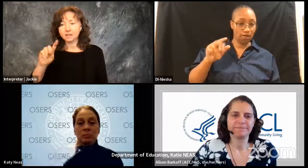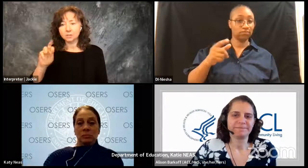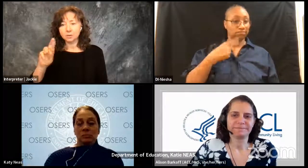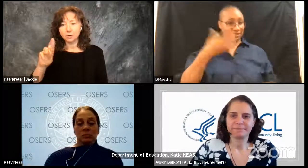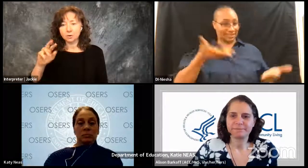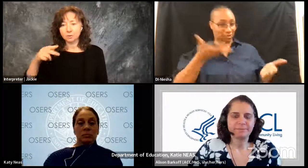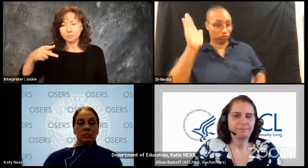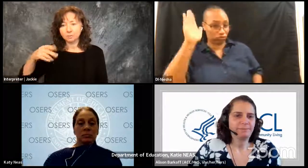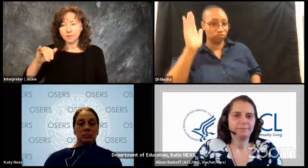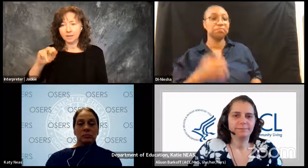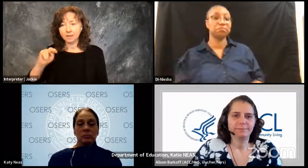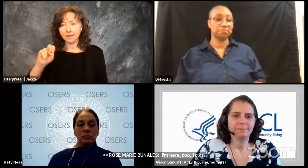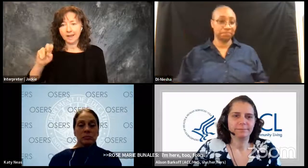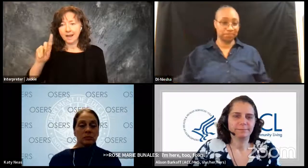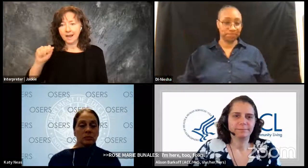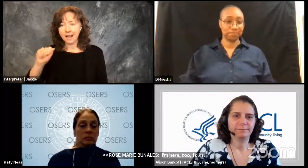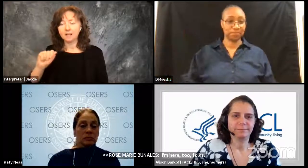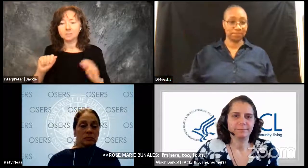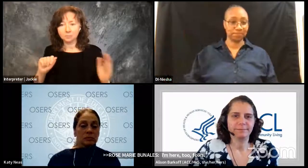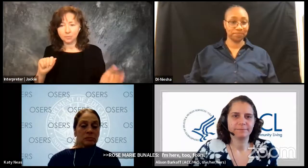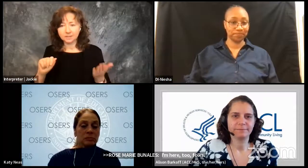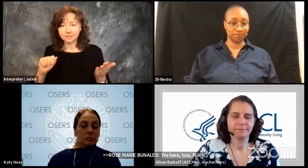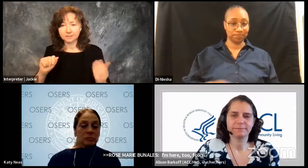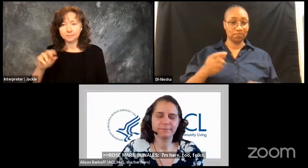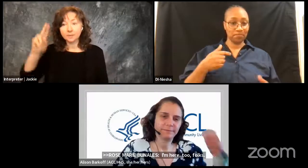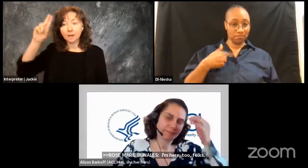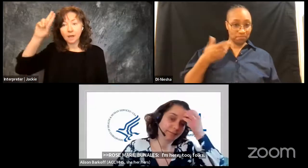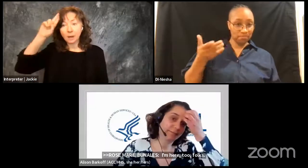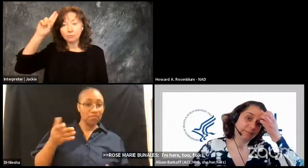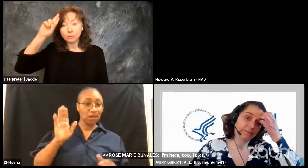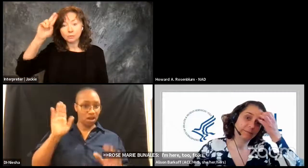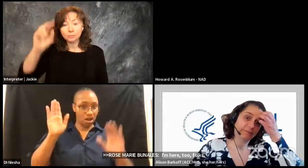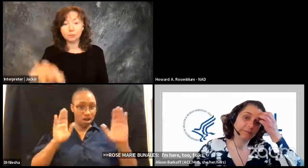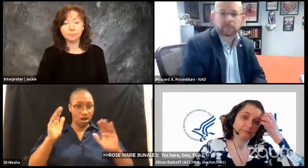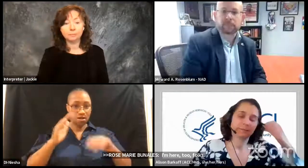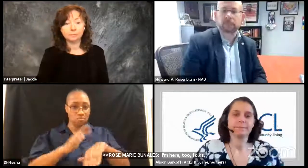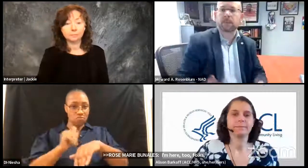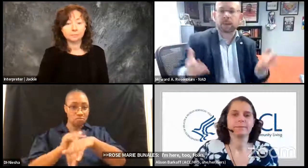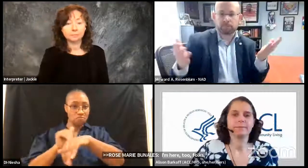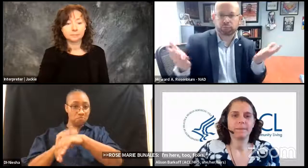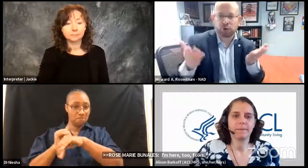Howard Rosenblum? Present.